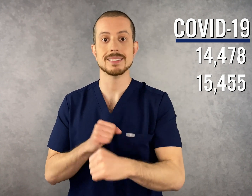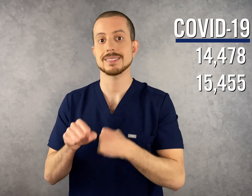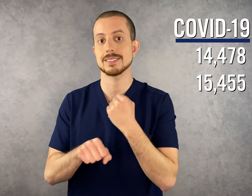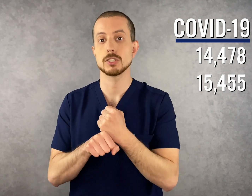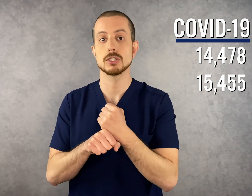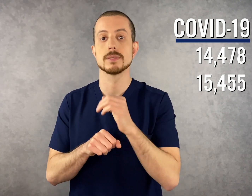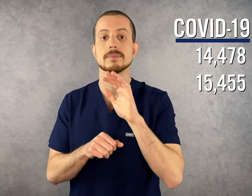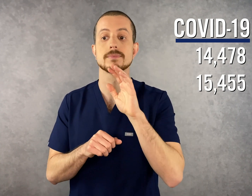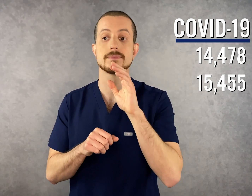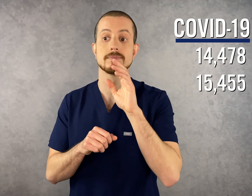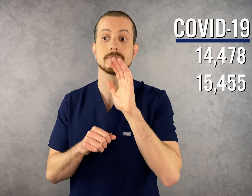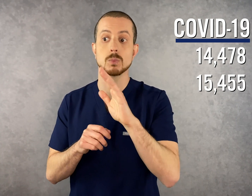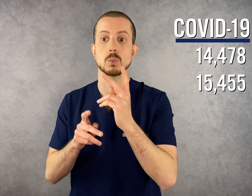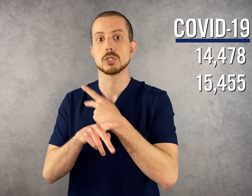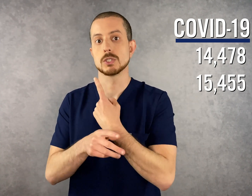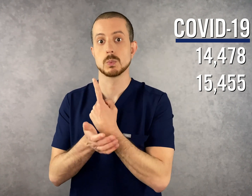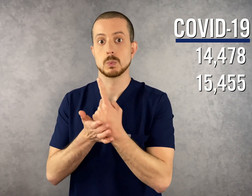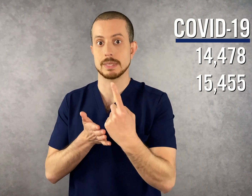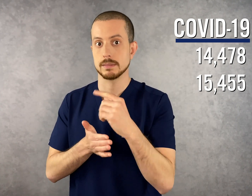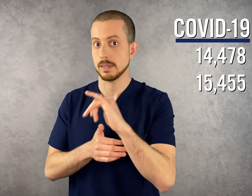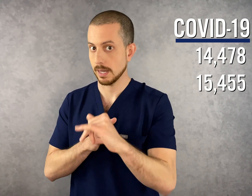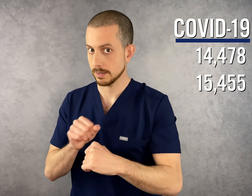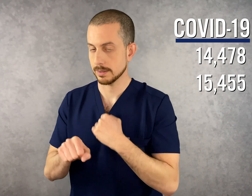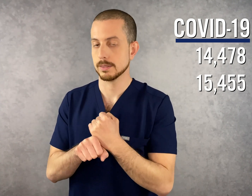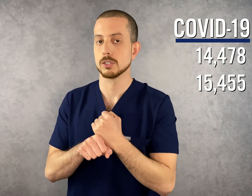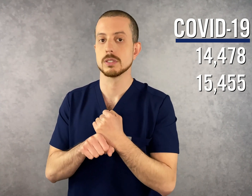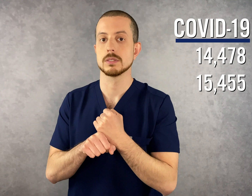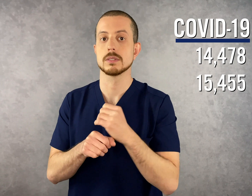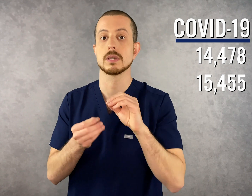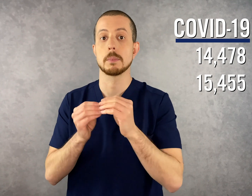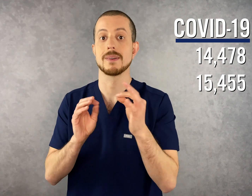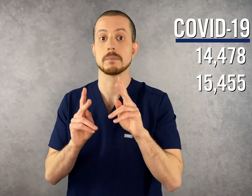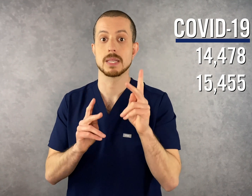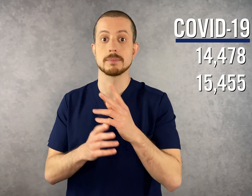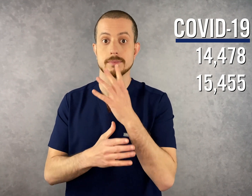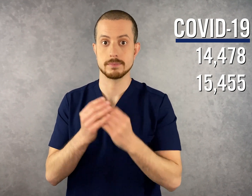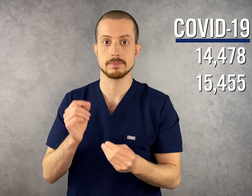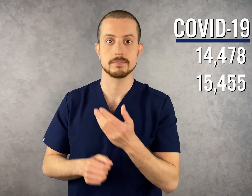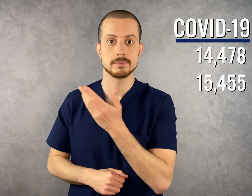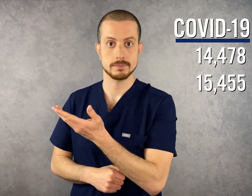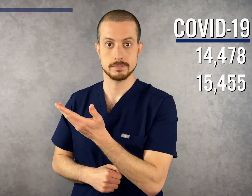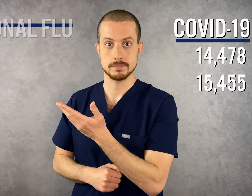The worst week that year saw this many lives lost: